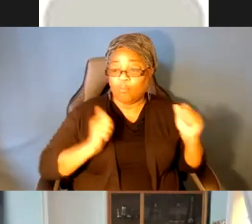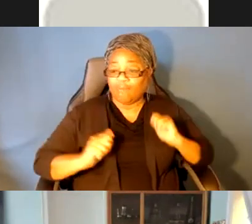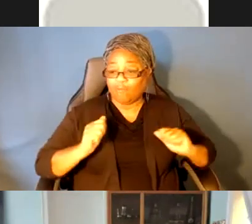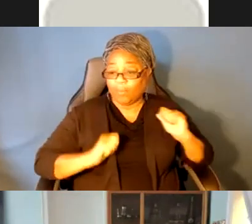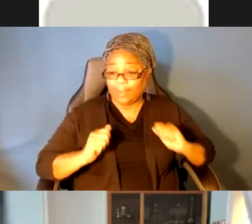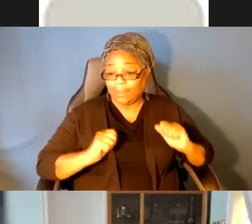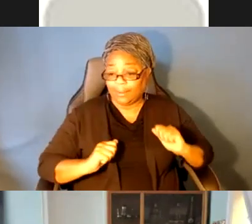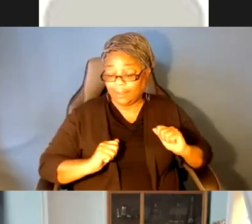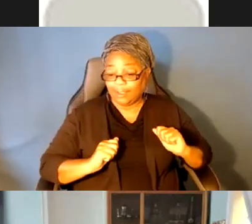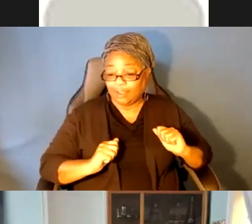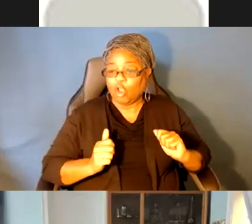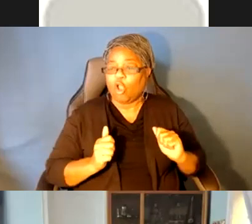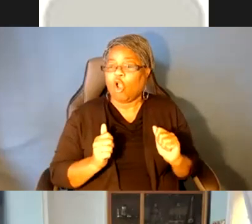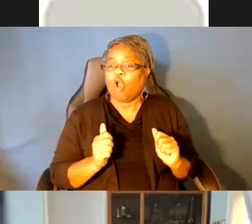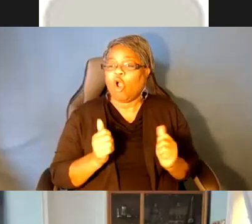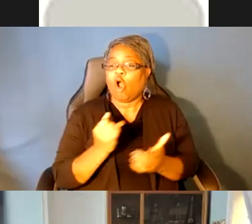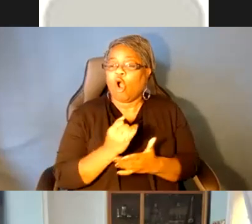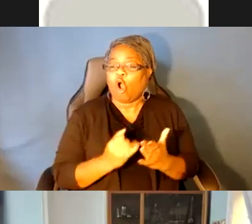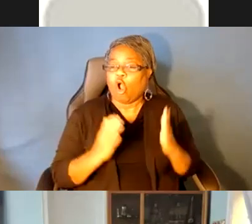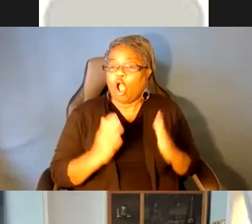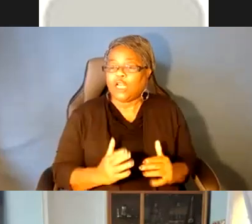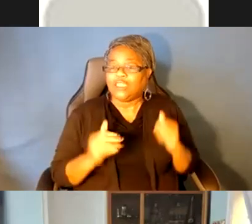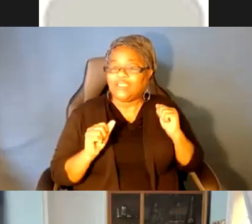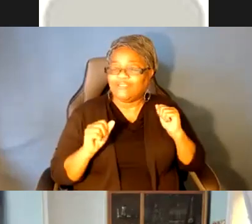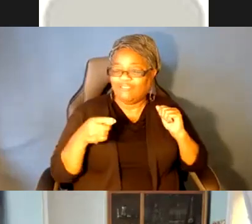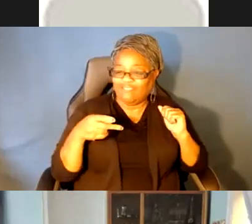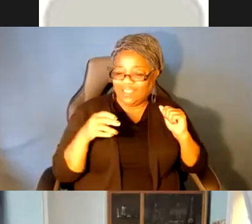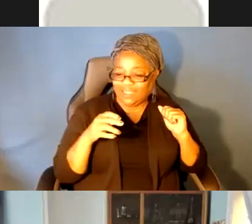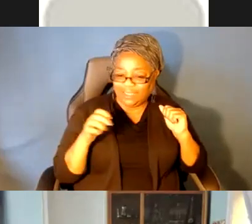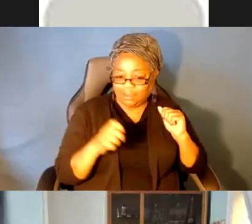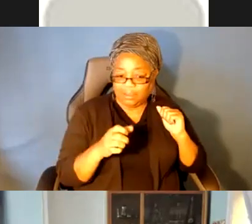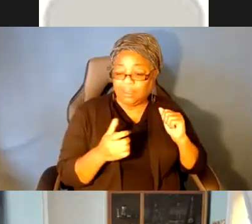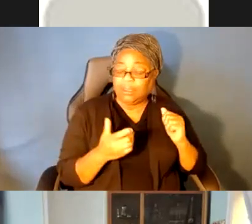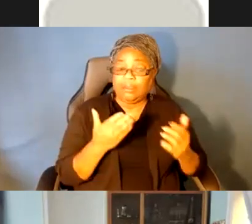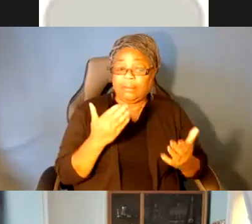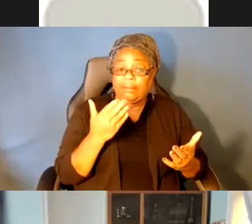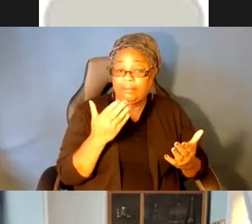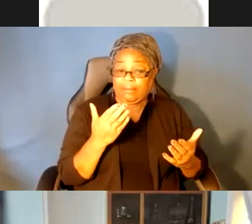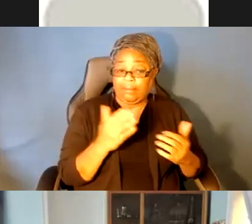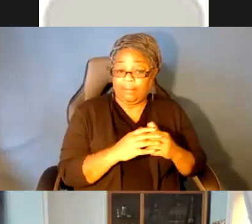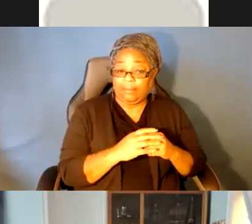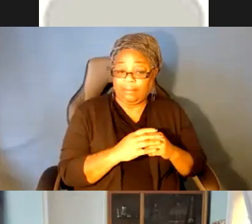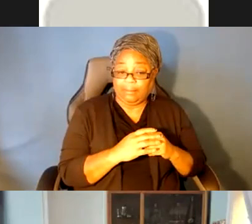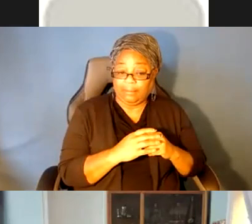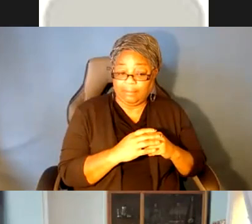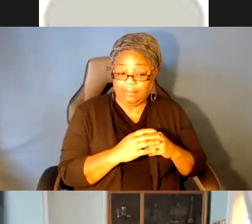may be an incurred expense at the time a contract is signed, even if the payment happens after that.